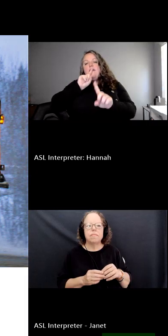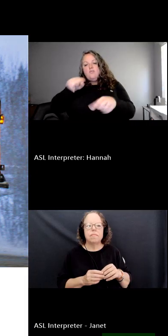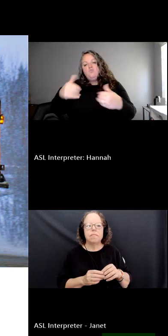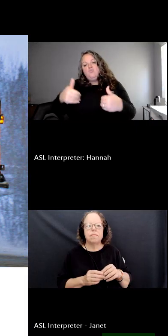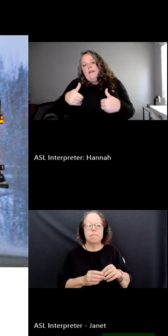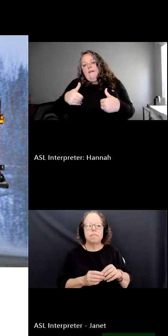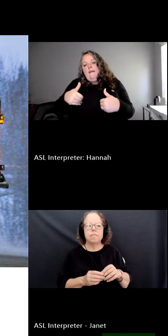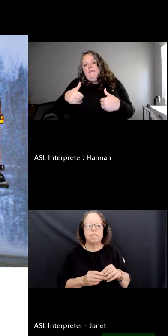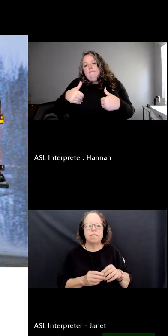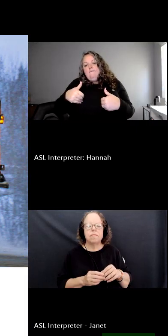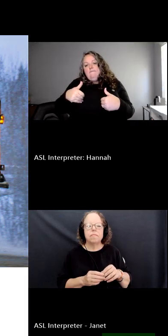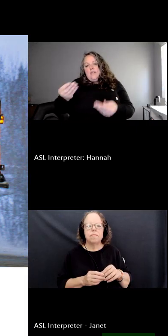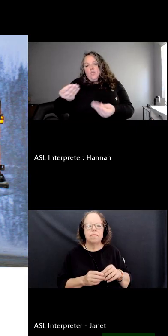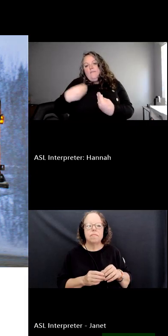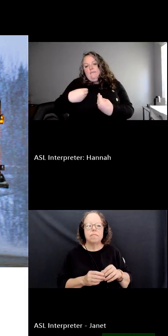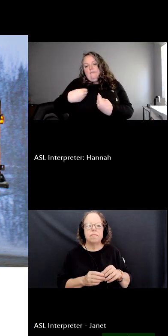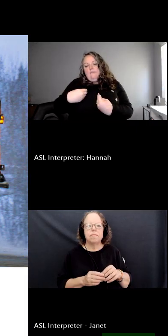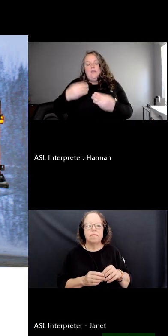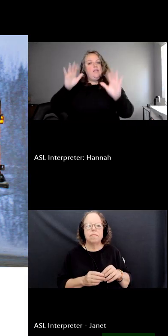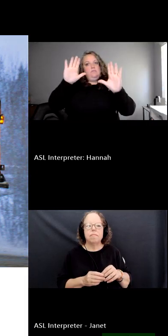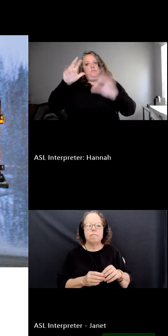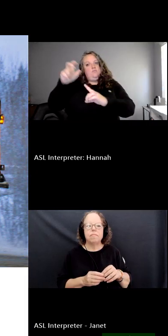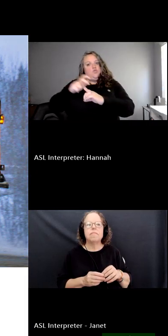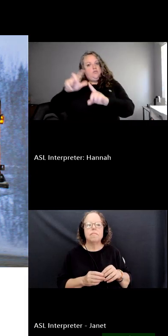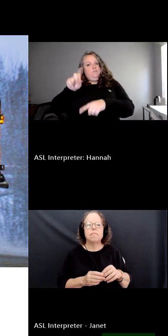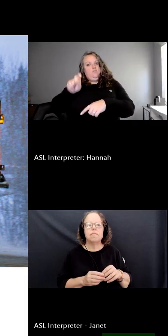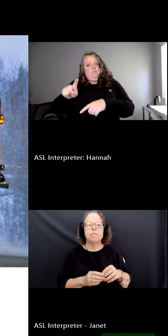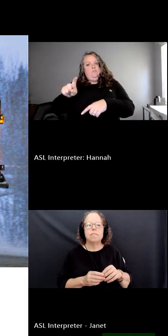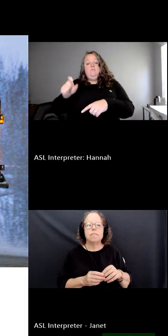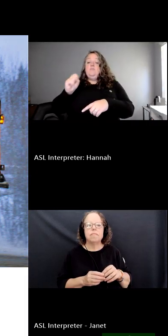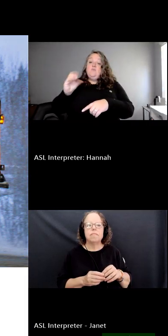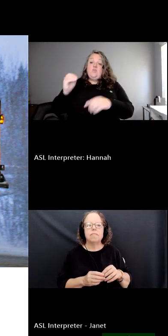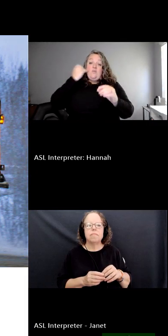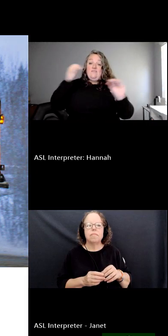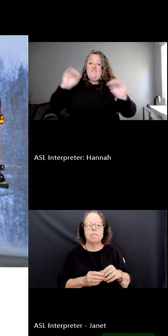brought up at this meeting, which were fabulous. So, if there's nothing else, then we can wrap up